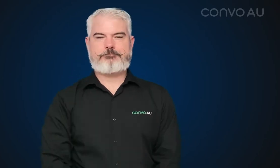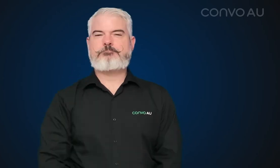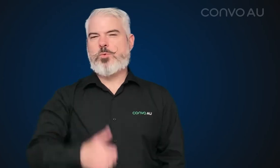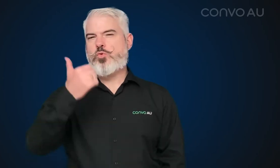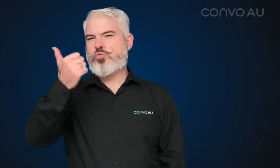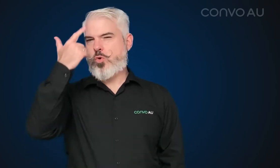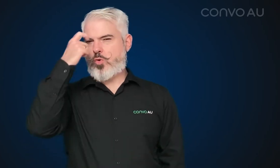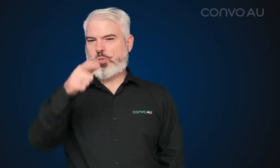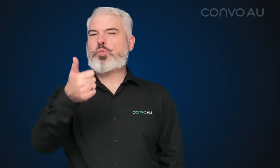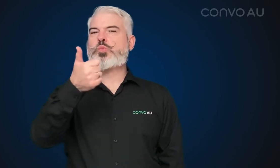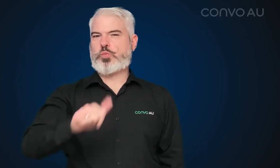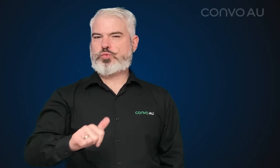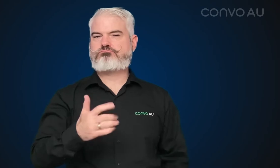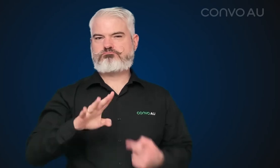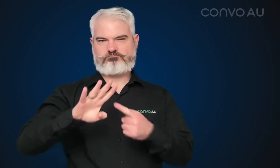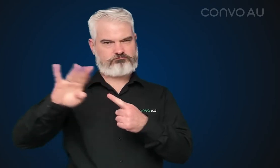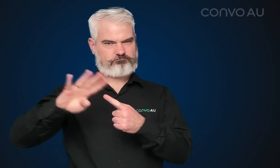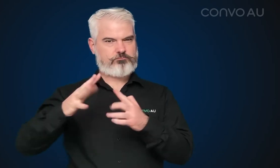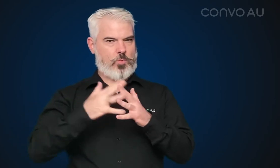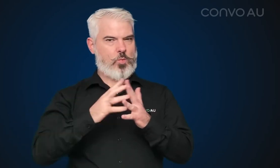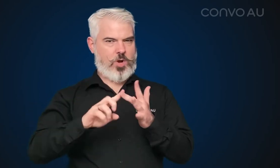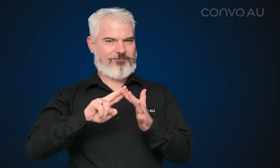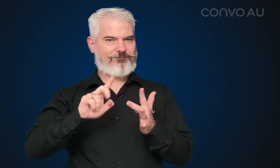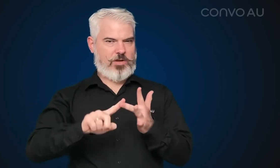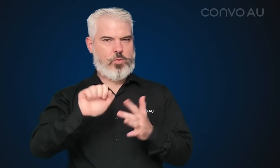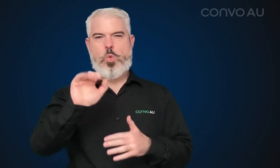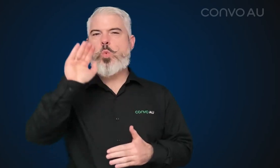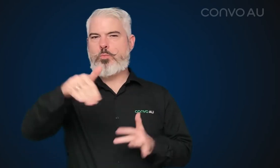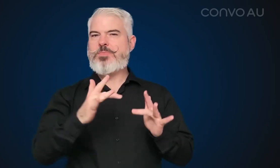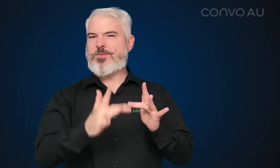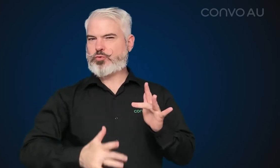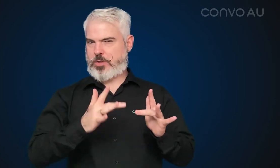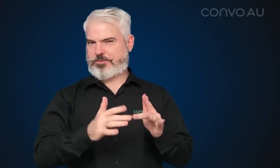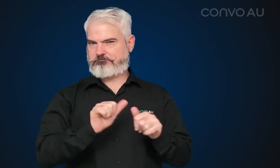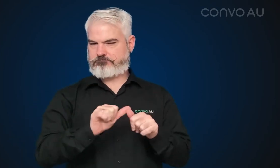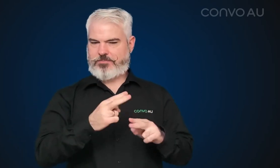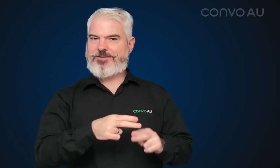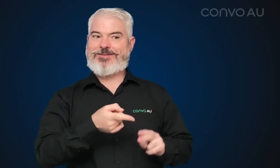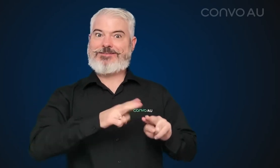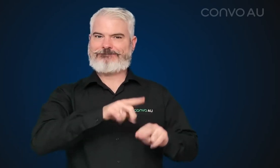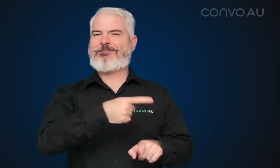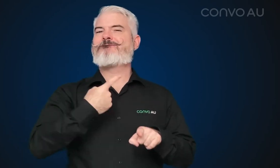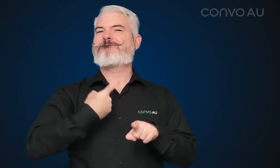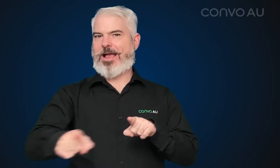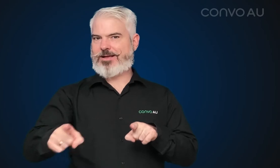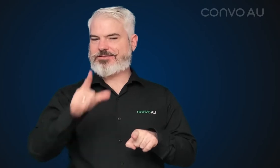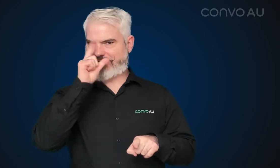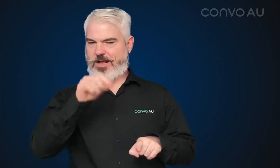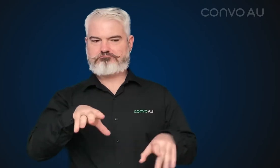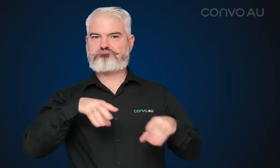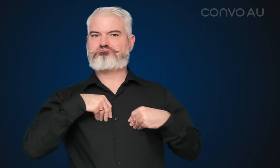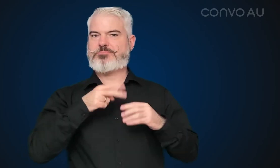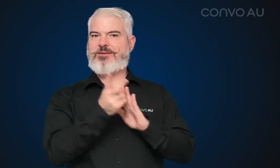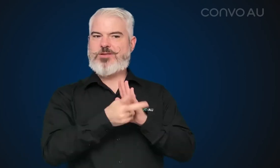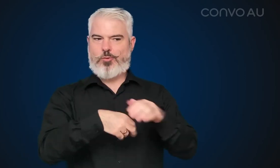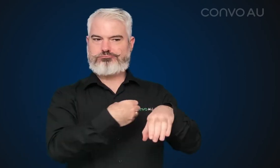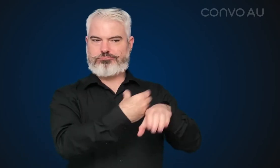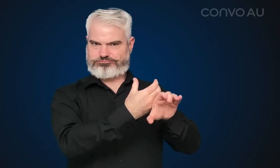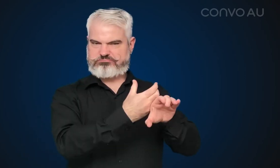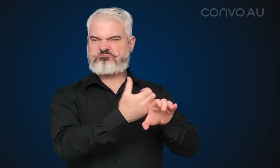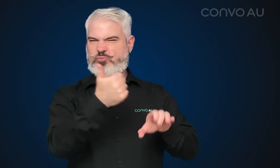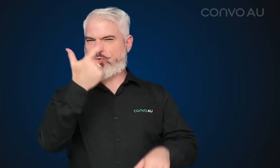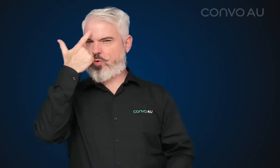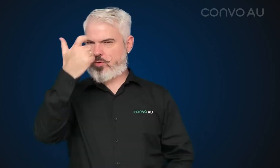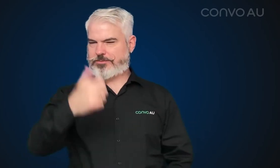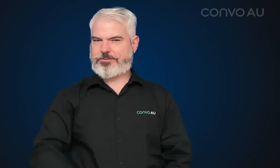We recommend that you use wifi connections where possible as long as your internet connection is fast enough for video calls.